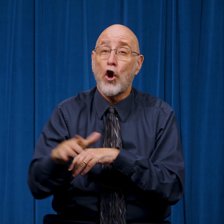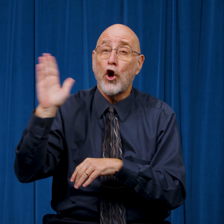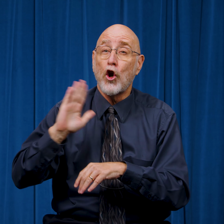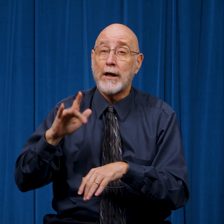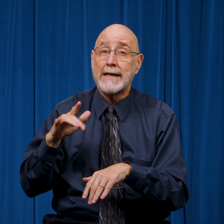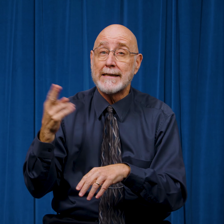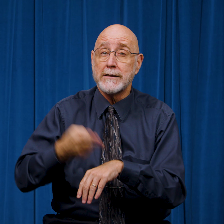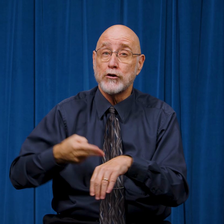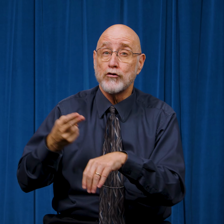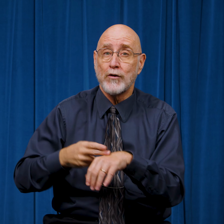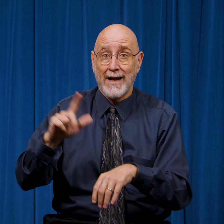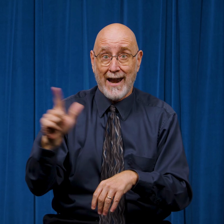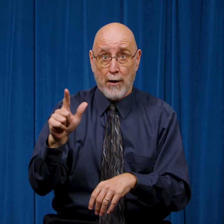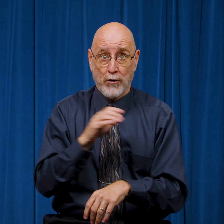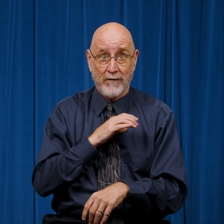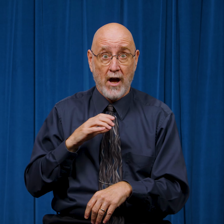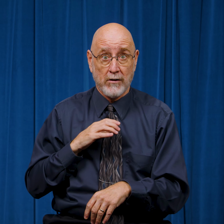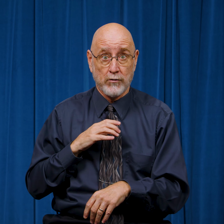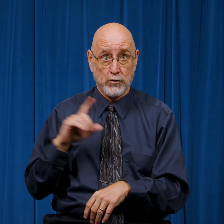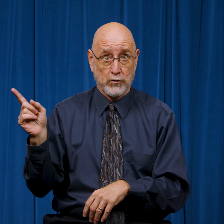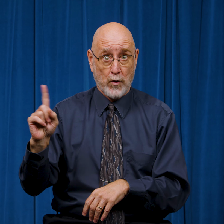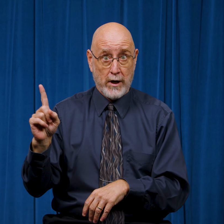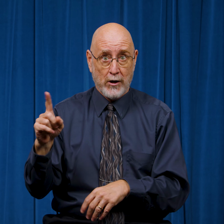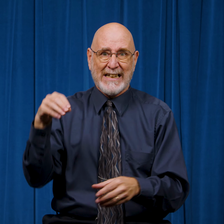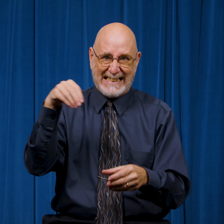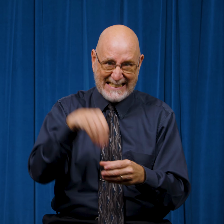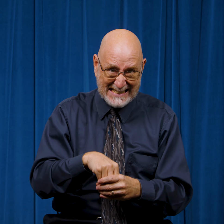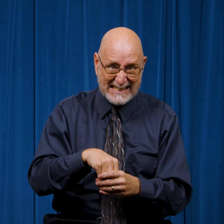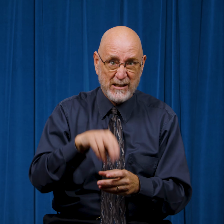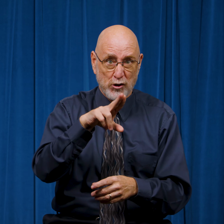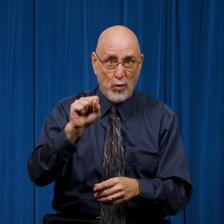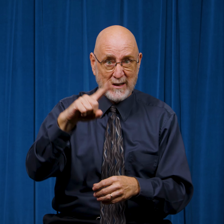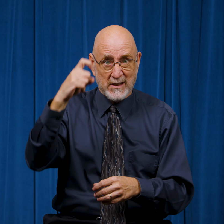the Library of Congress was located in the U.S. Capitol building,